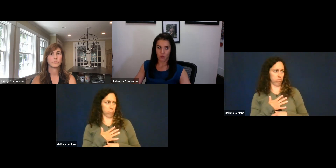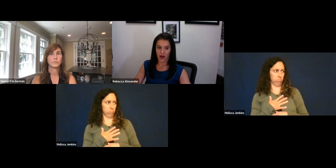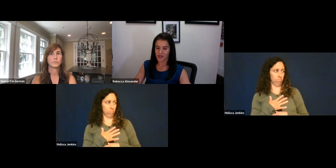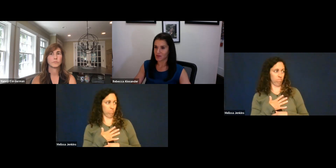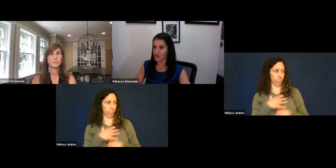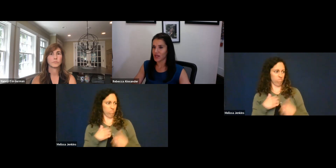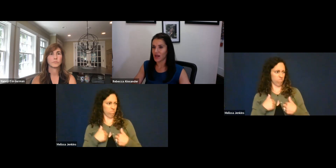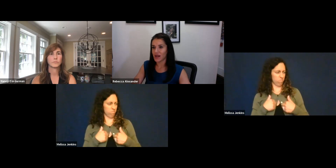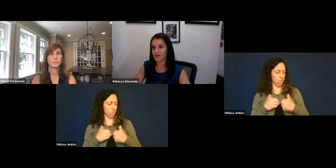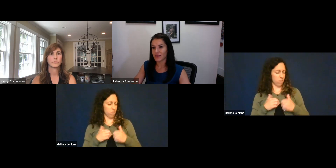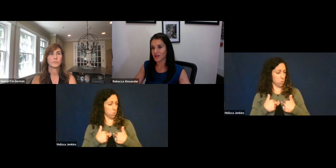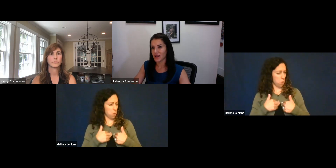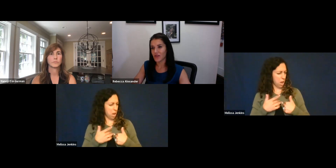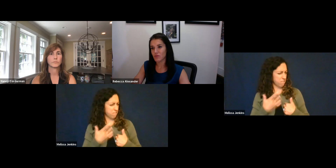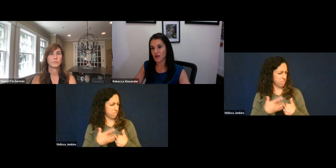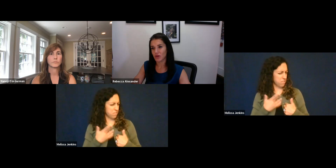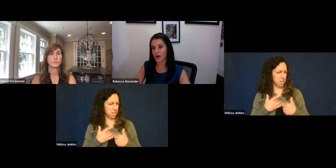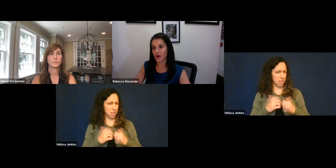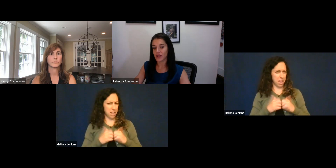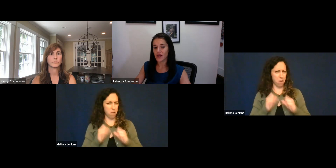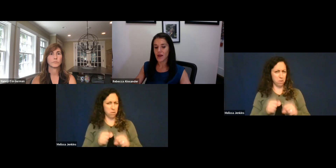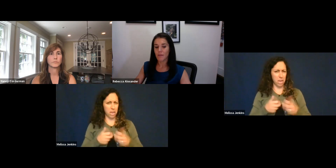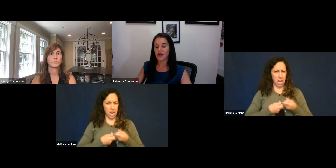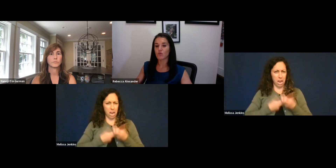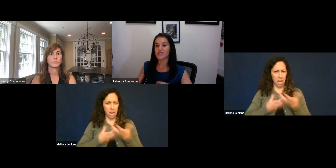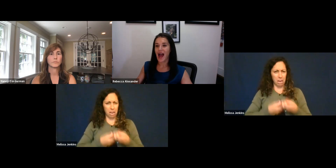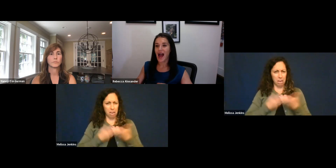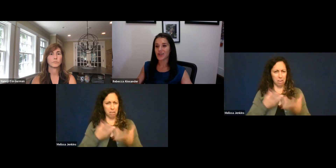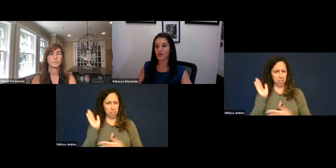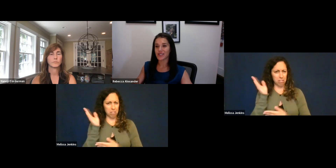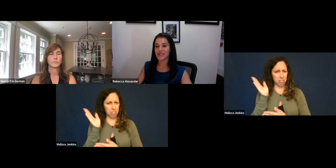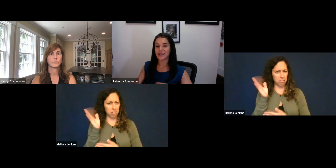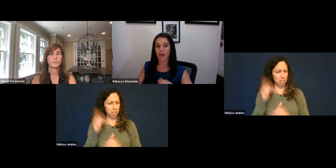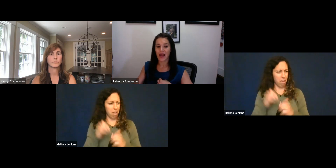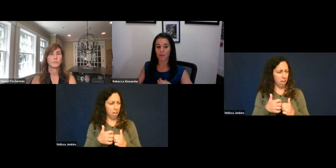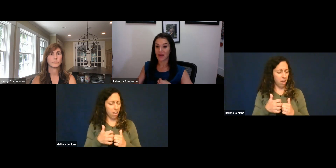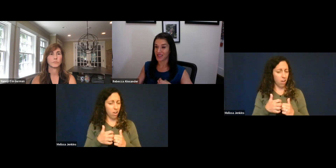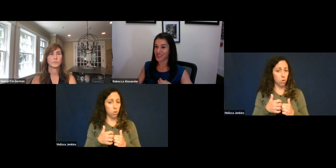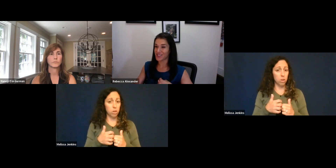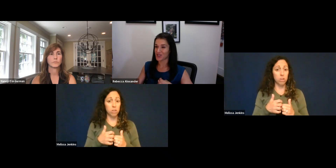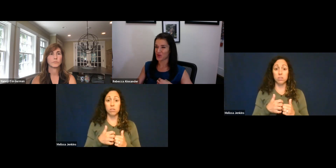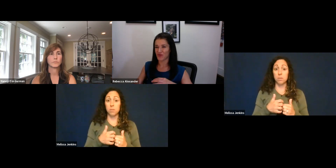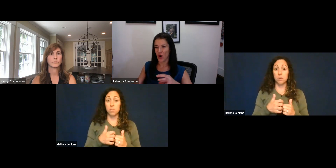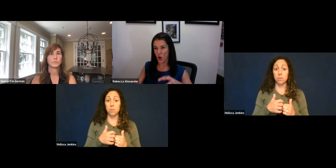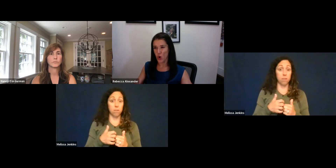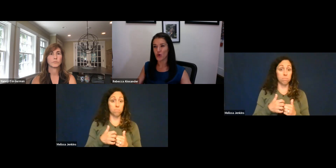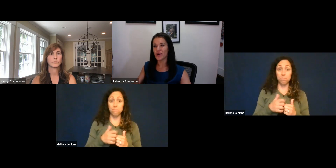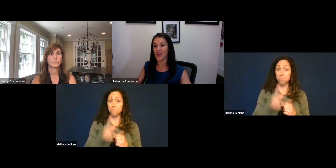How possibly can I talk to other people about it? But it was actually in my ability to sort of own